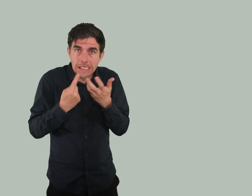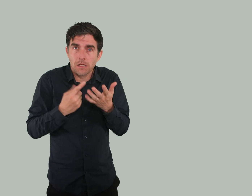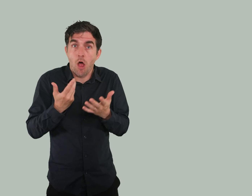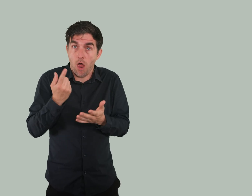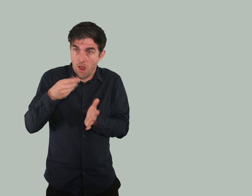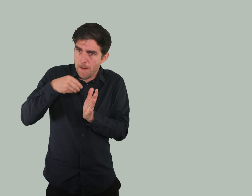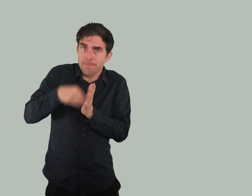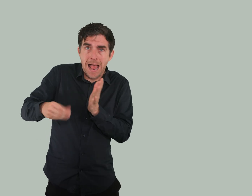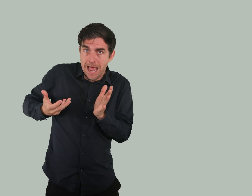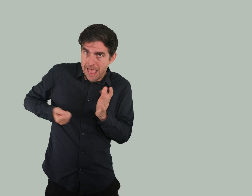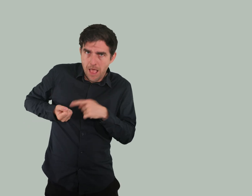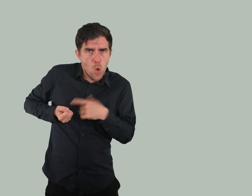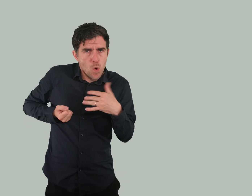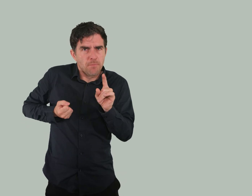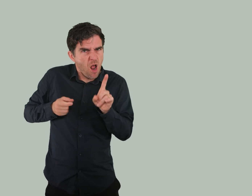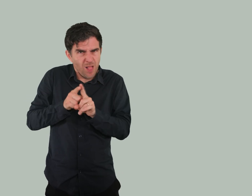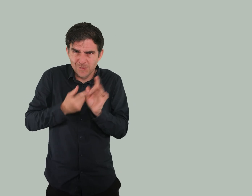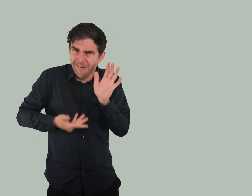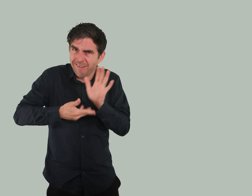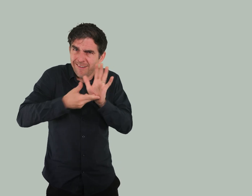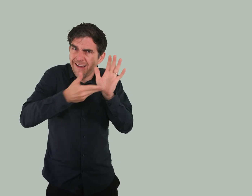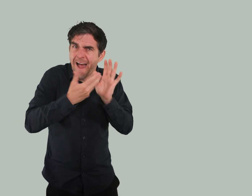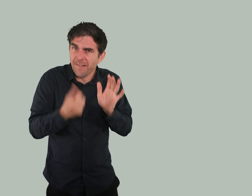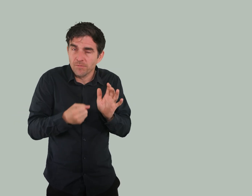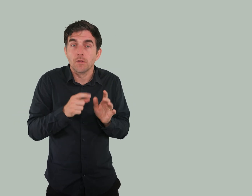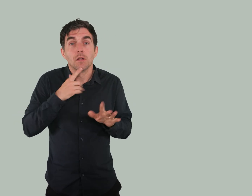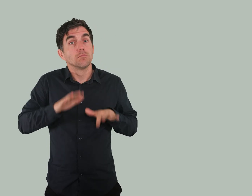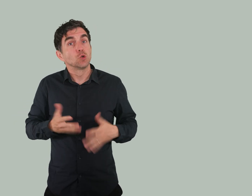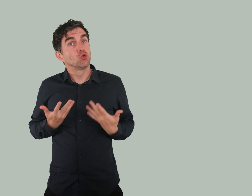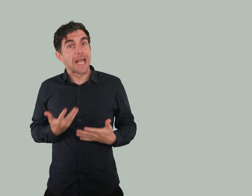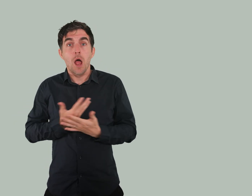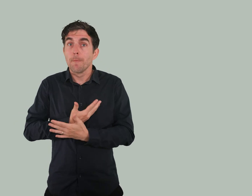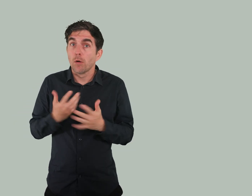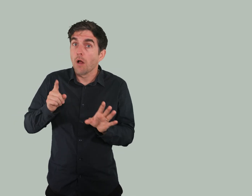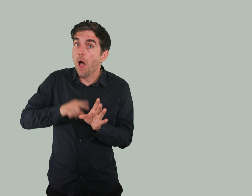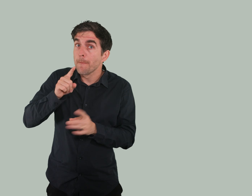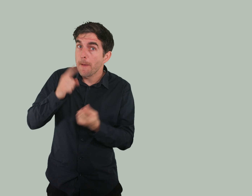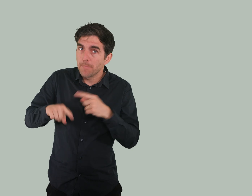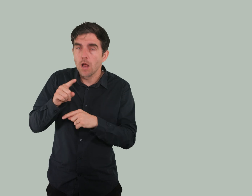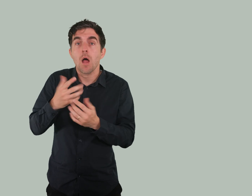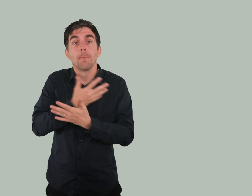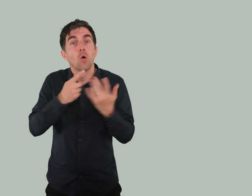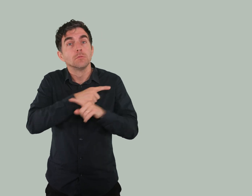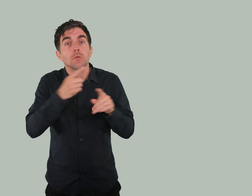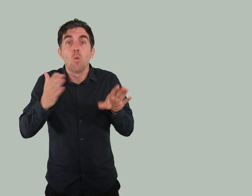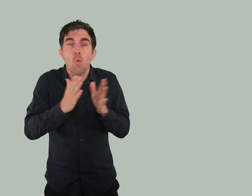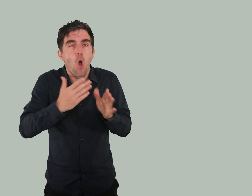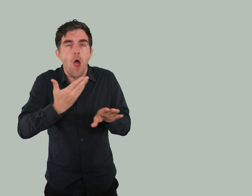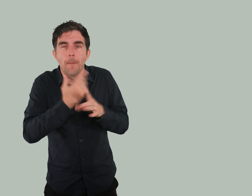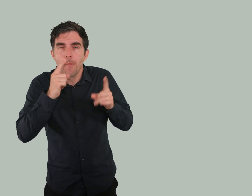settle into work go beyond wages alone. In Britain today, most young people and most small employers